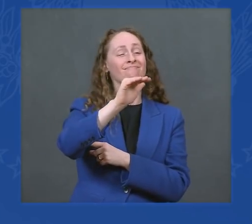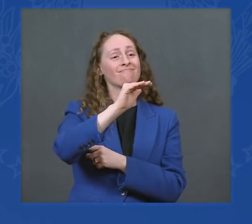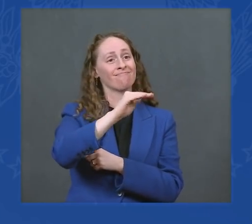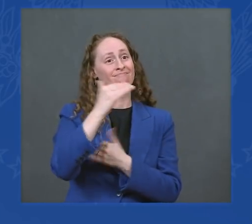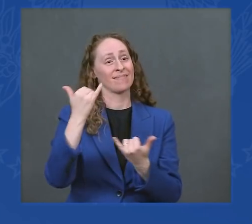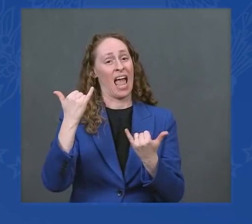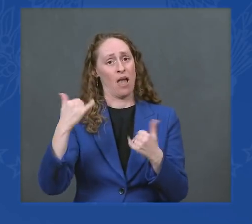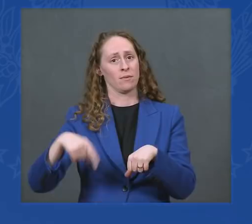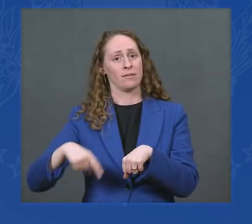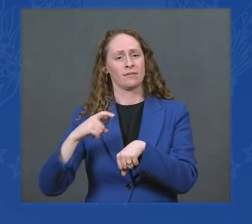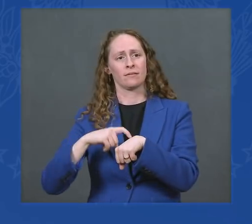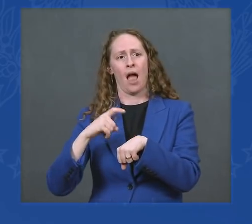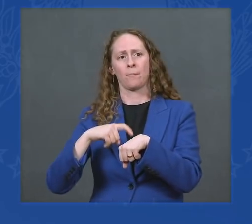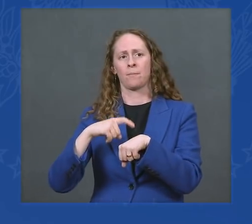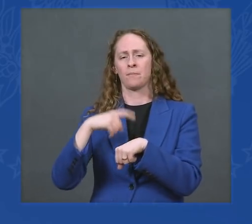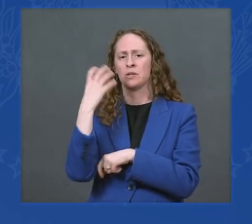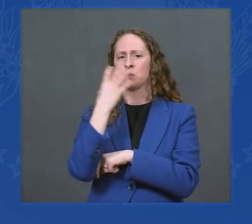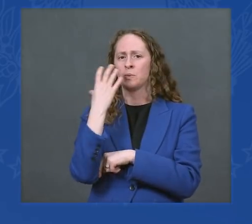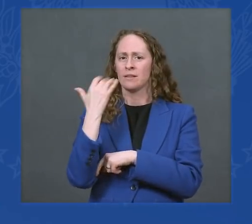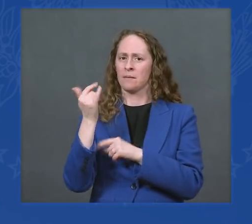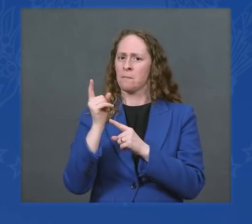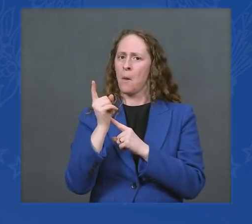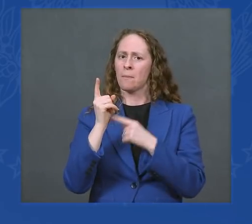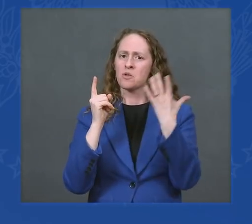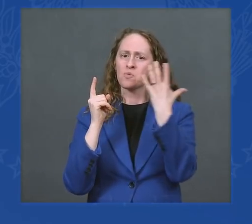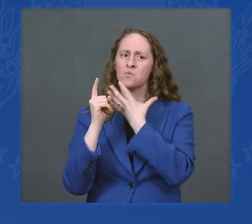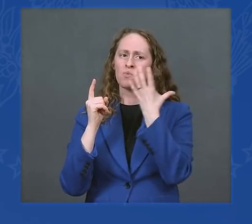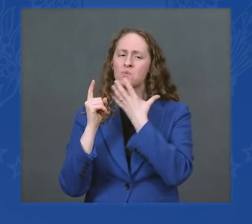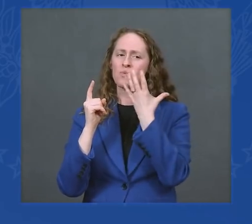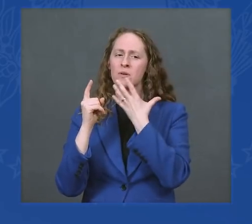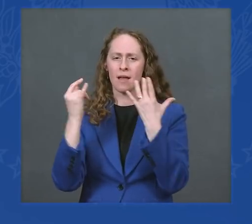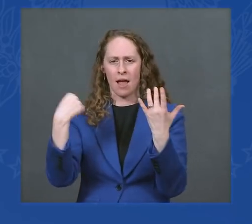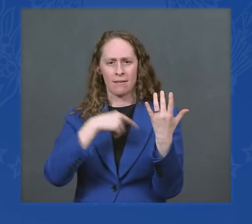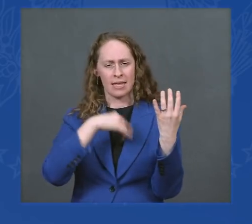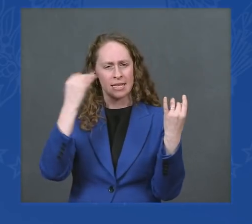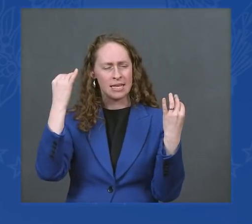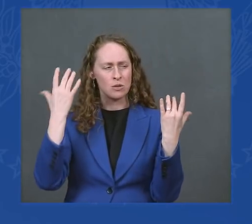Two weeks ago, I went to Pittsburgh, where the Union Pacific Railroad announced the largest purchase